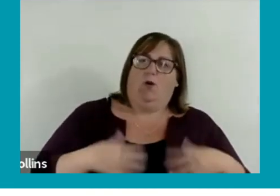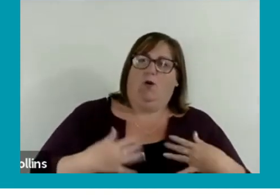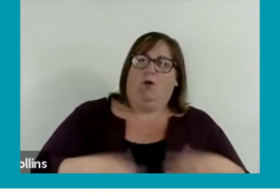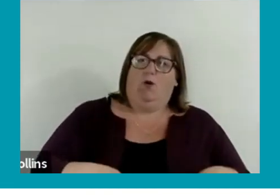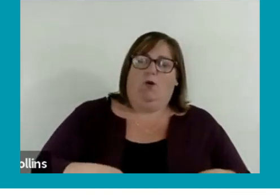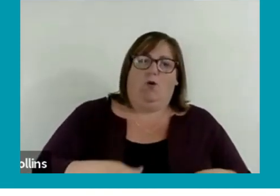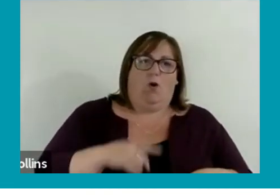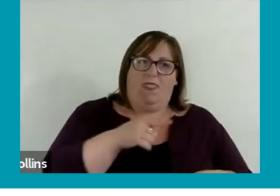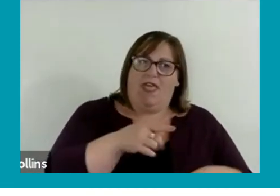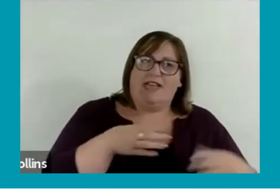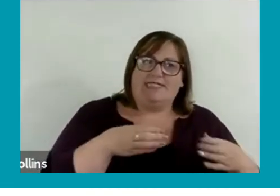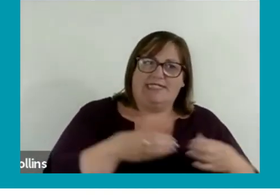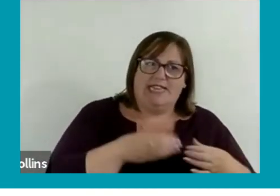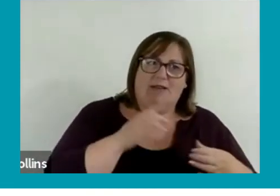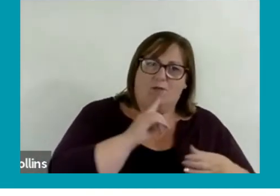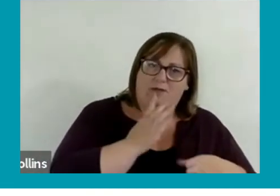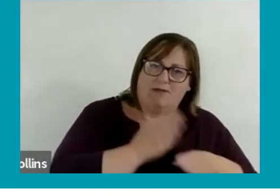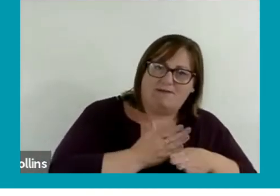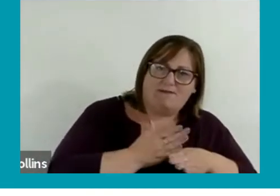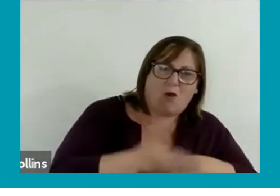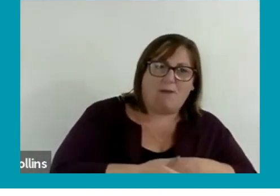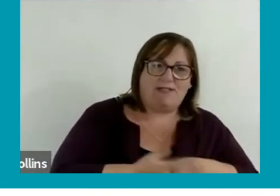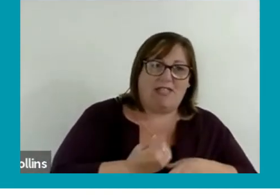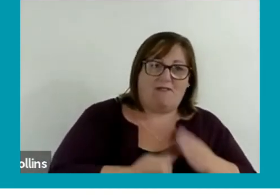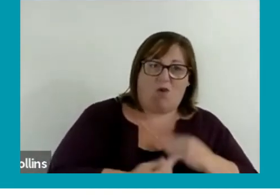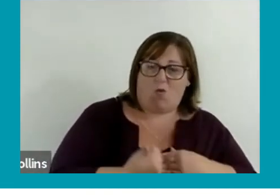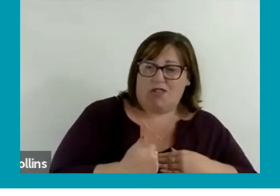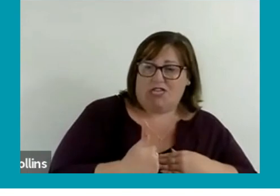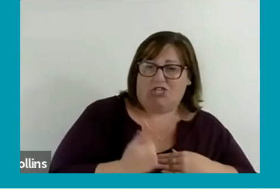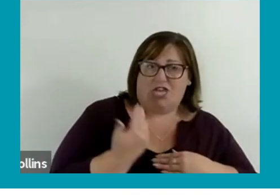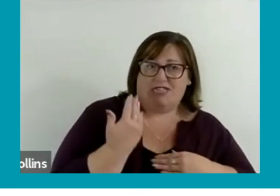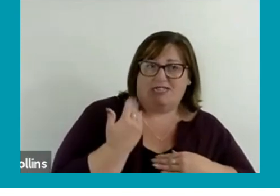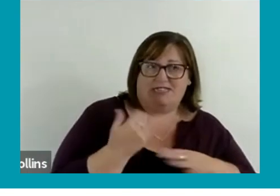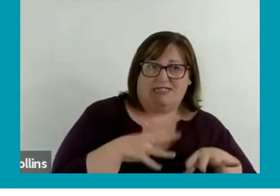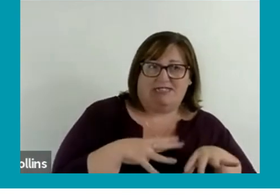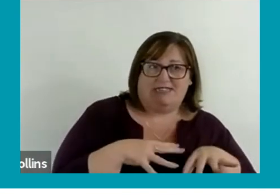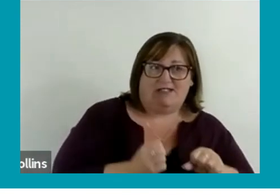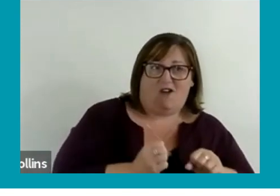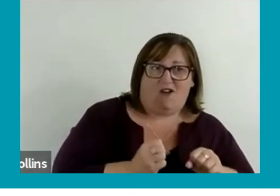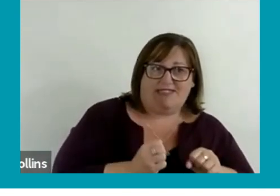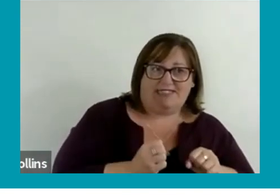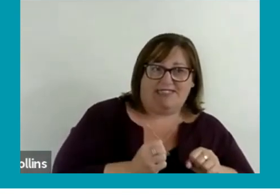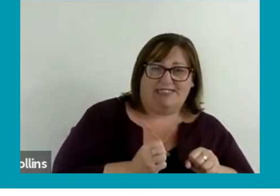they've only just started that's incredible here we have the next question what percentage of john